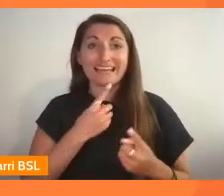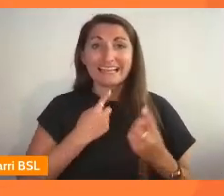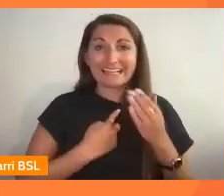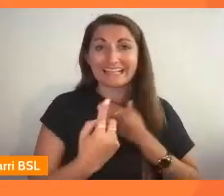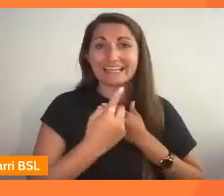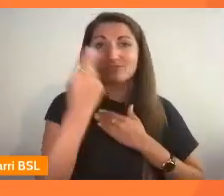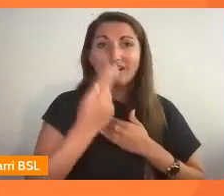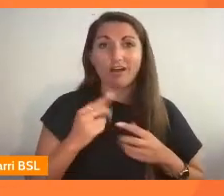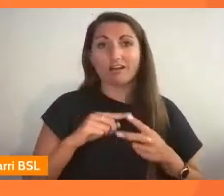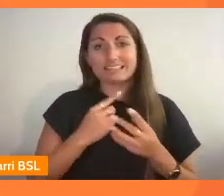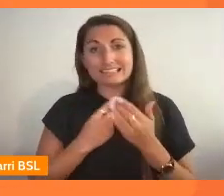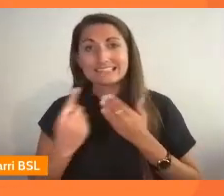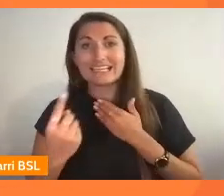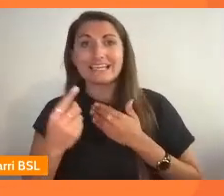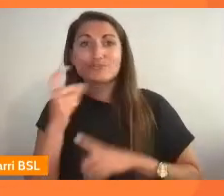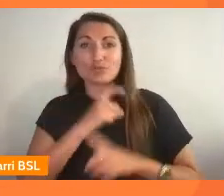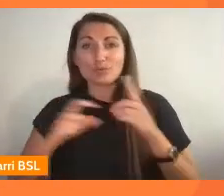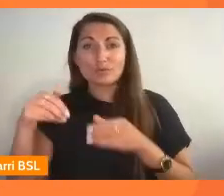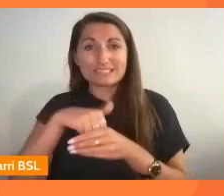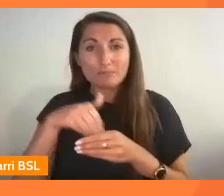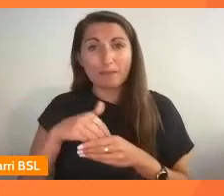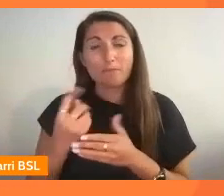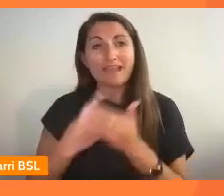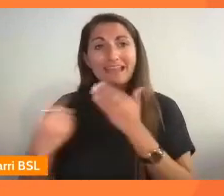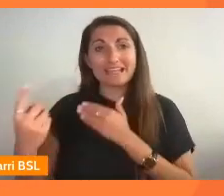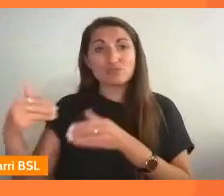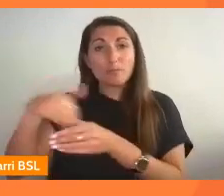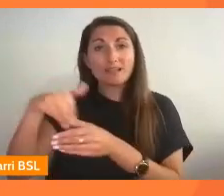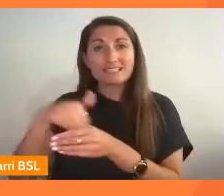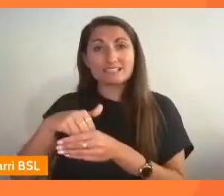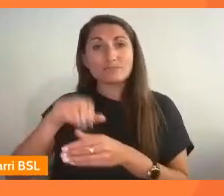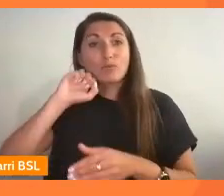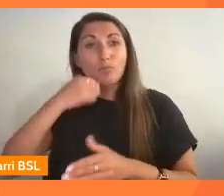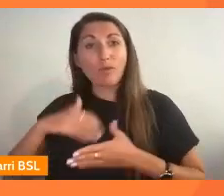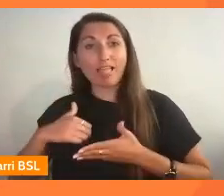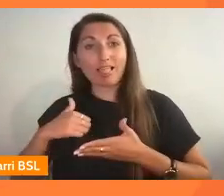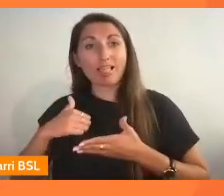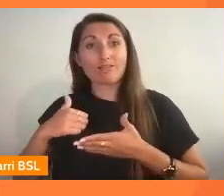each participant springboards from what we class as our foundation